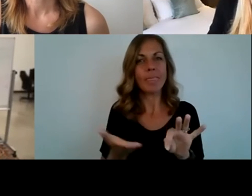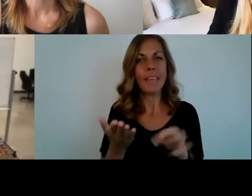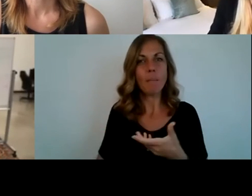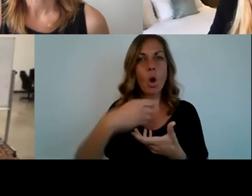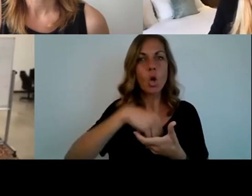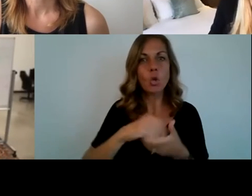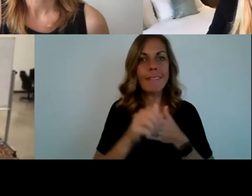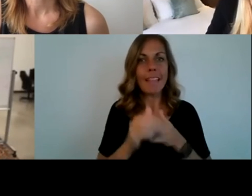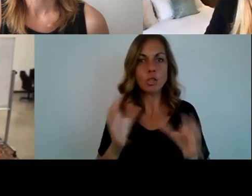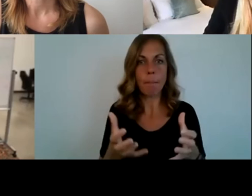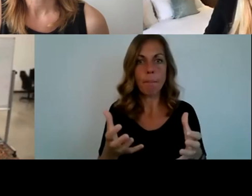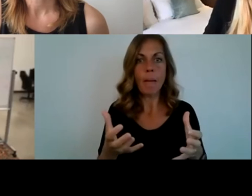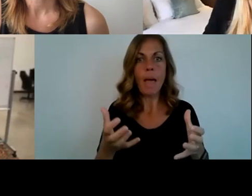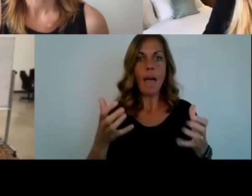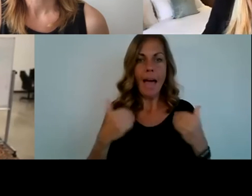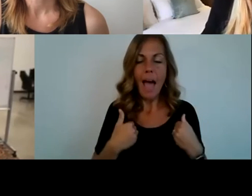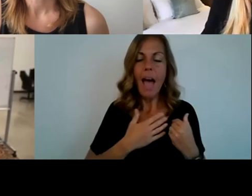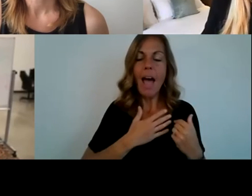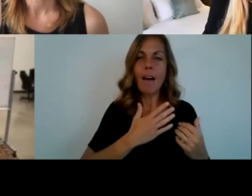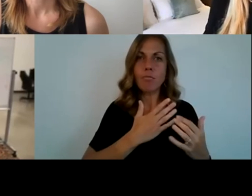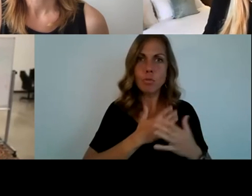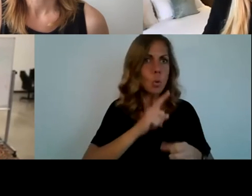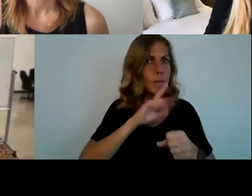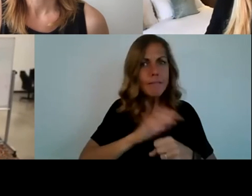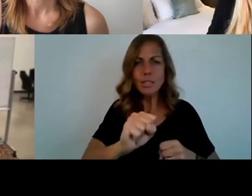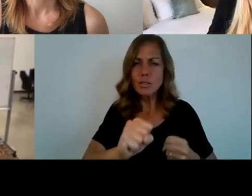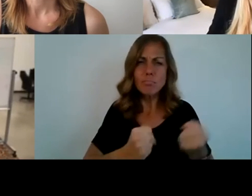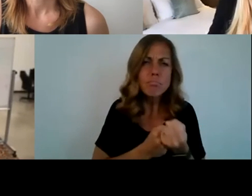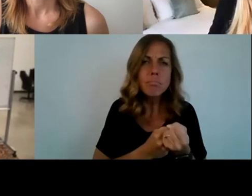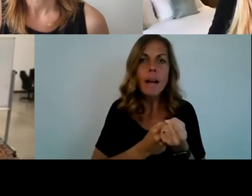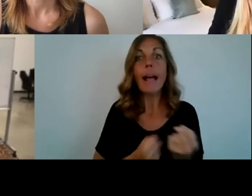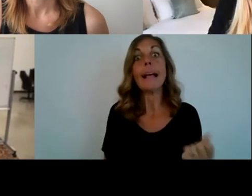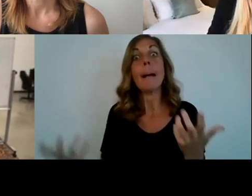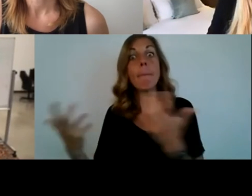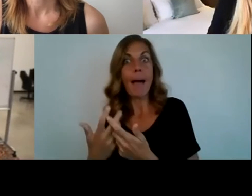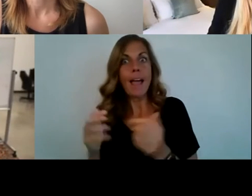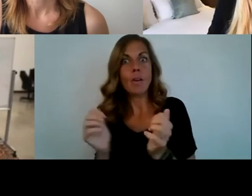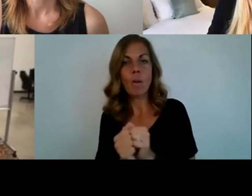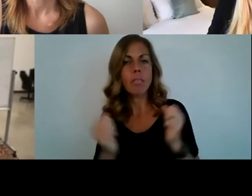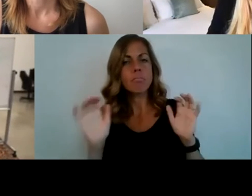conviction combined with compassion. Yeah, agreed, agreed.